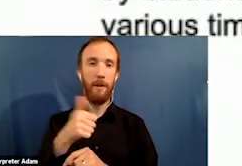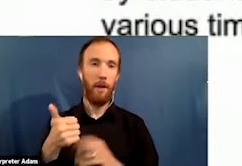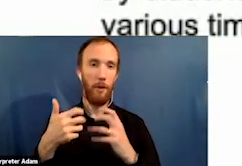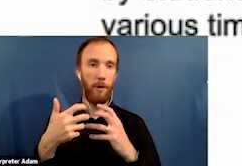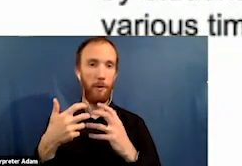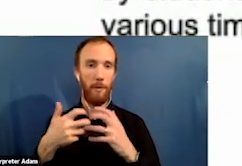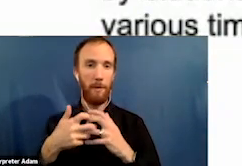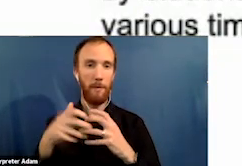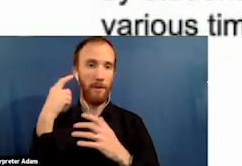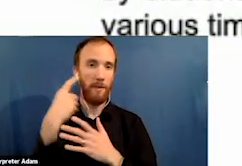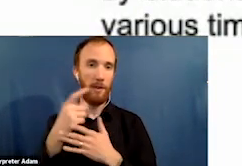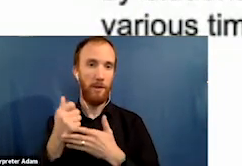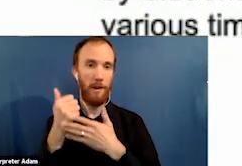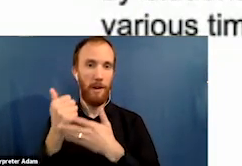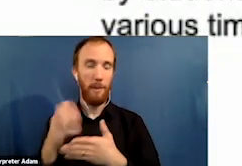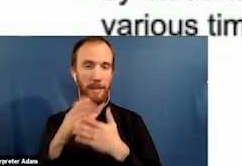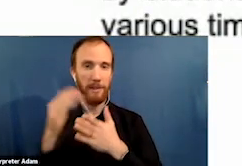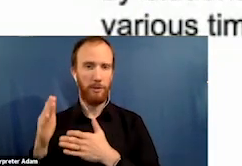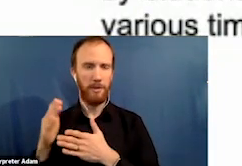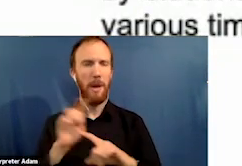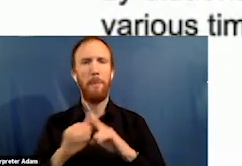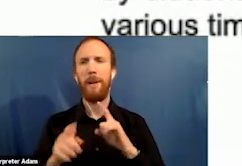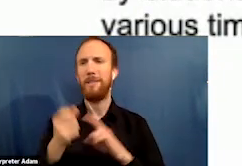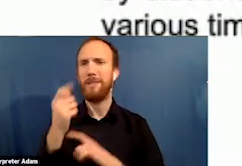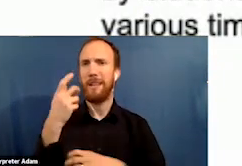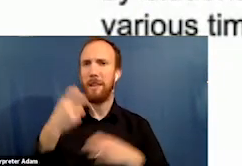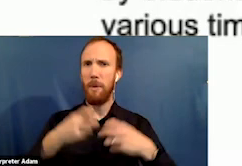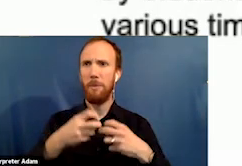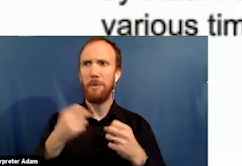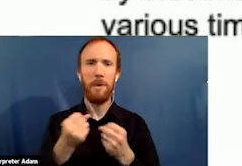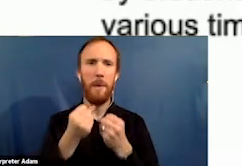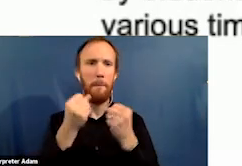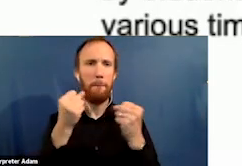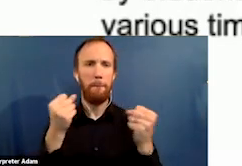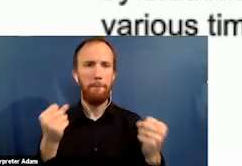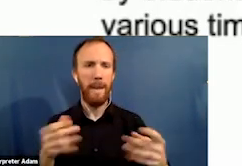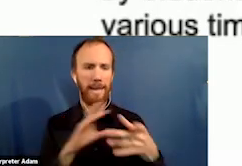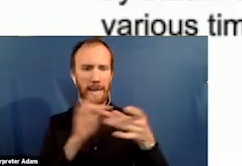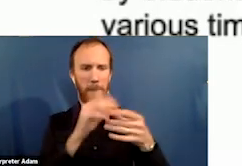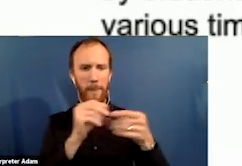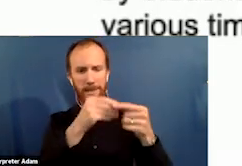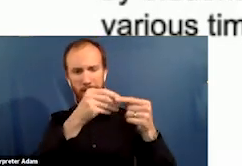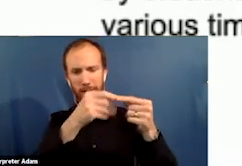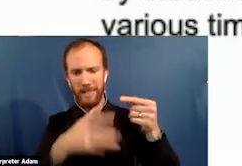answering is there is a massive number of messages on these platforms, and moreover, there are often